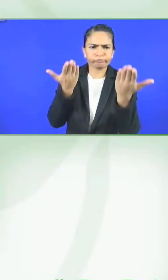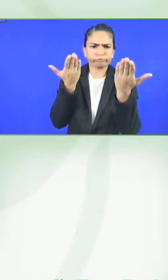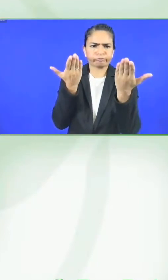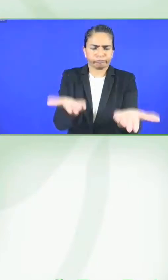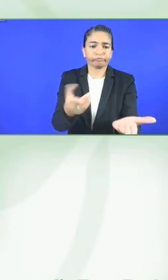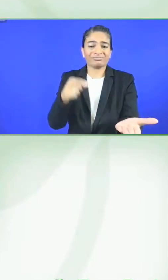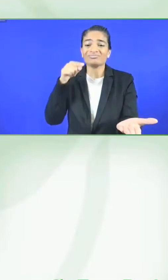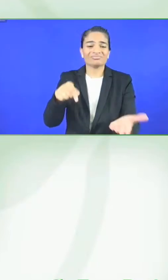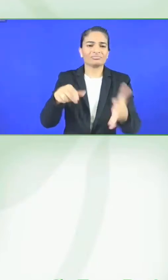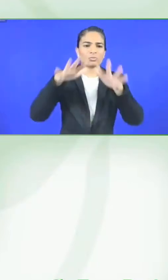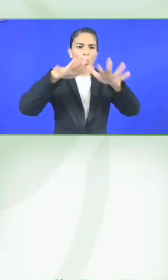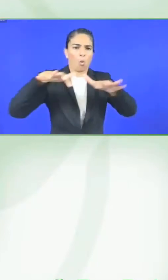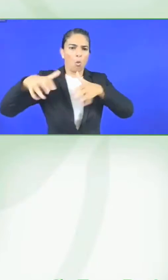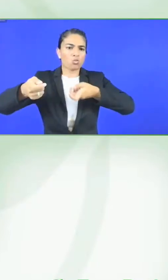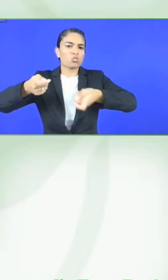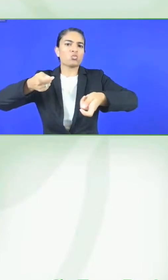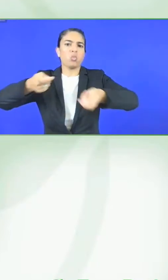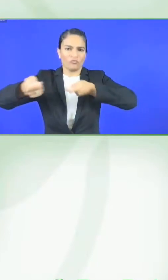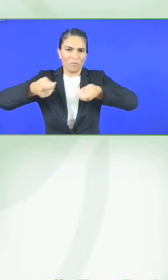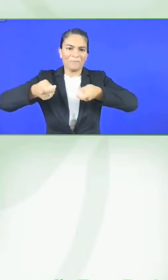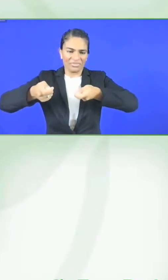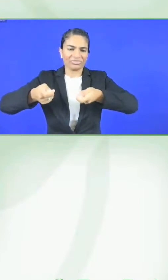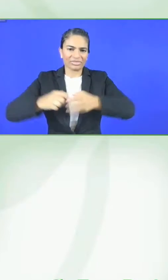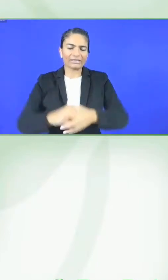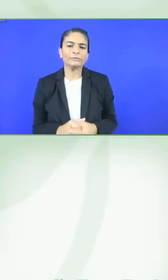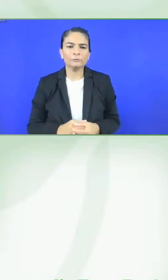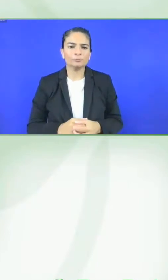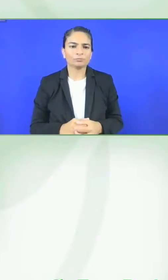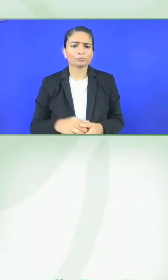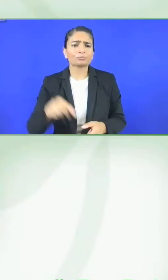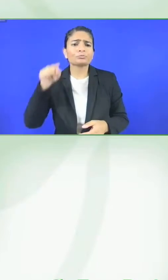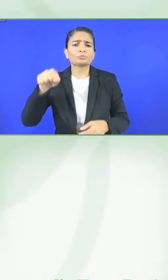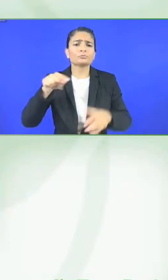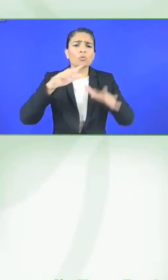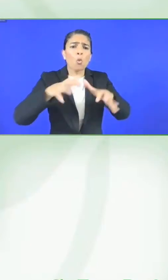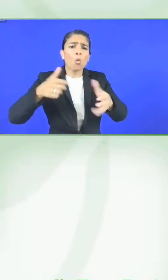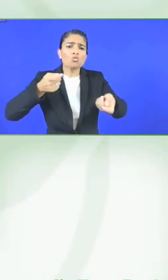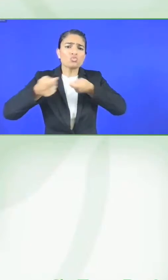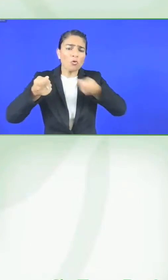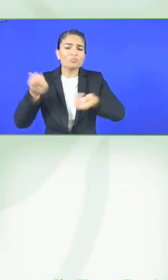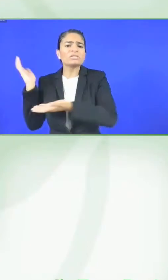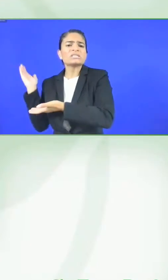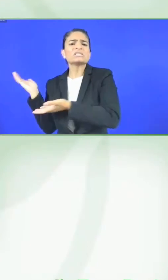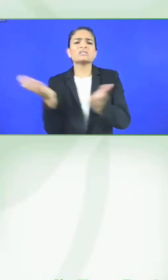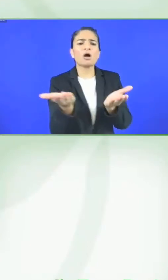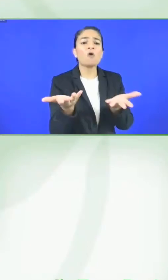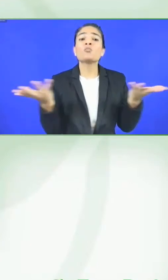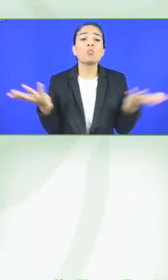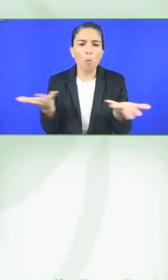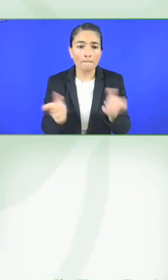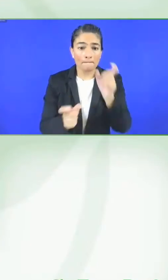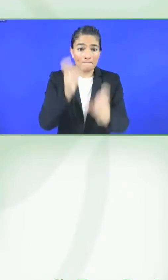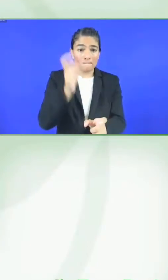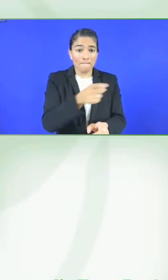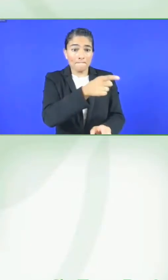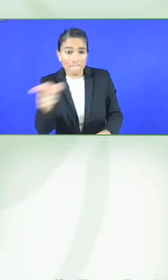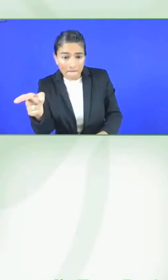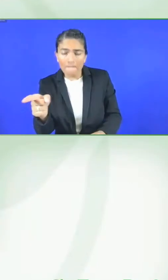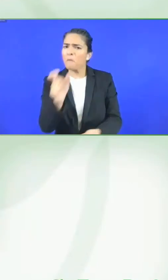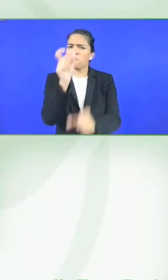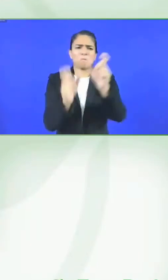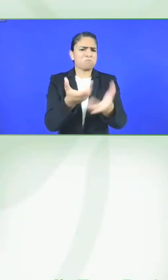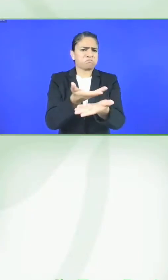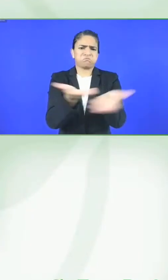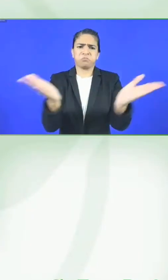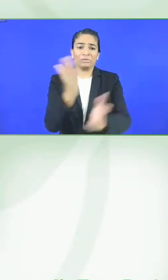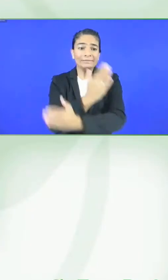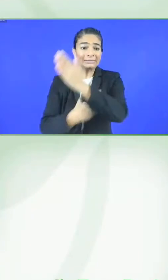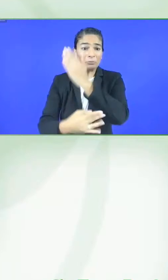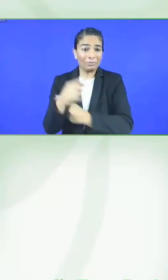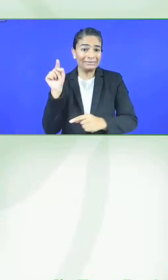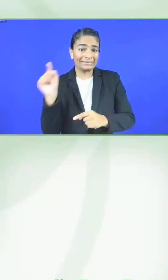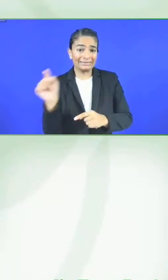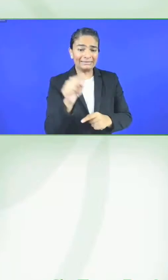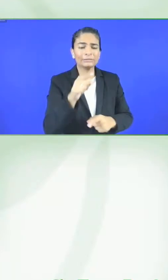different services or signed documents if we make those services digital and accessible,